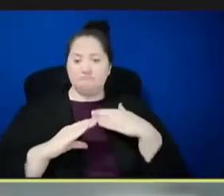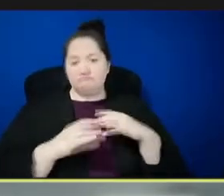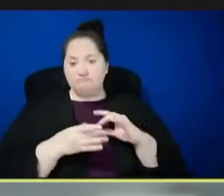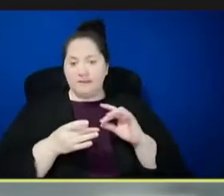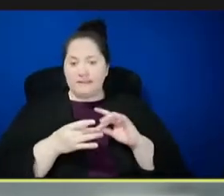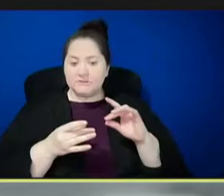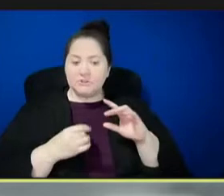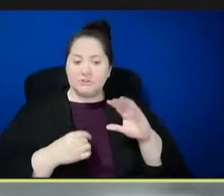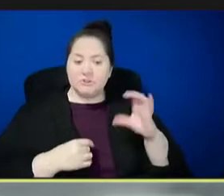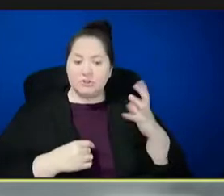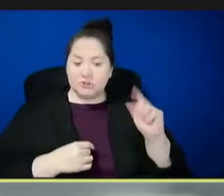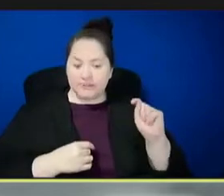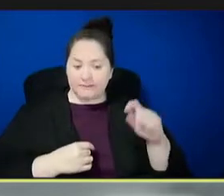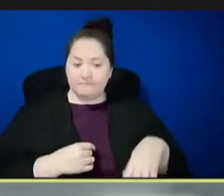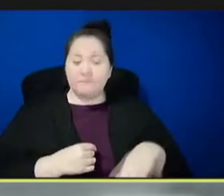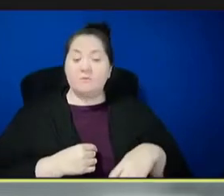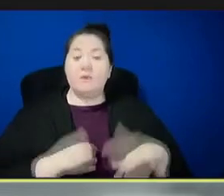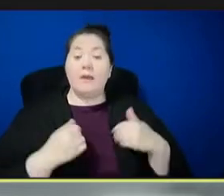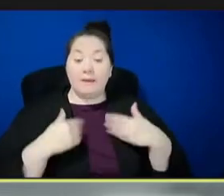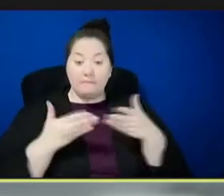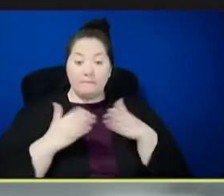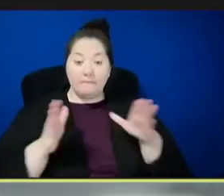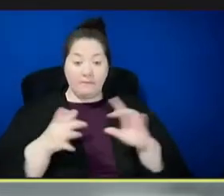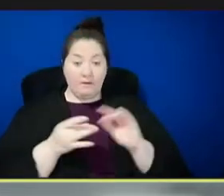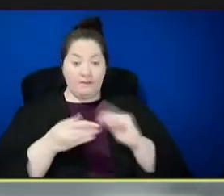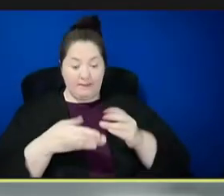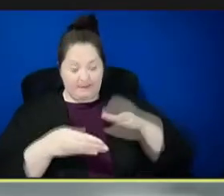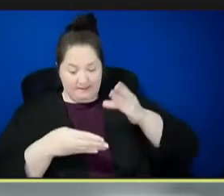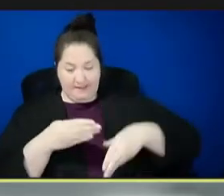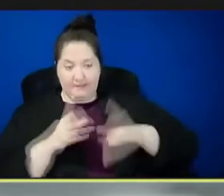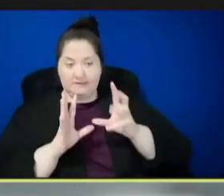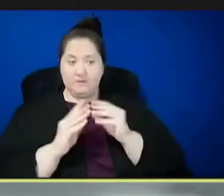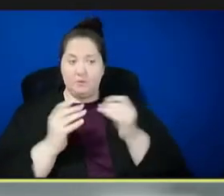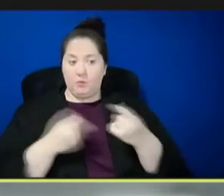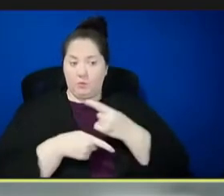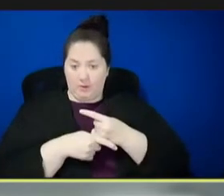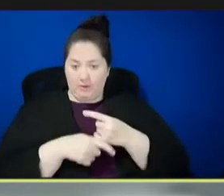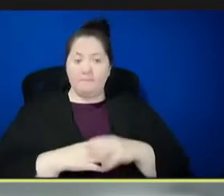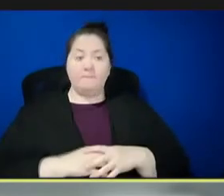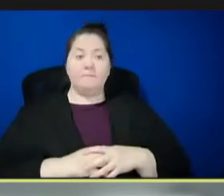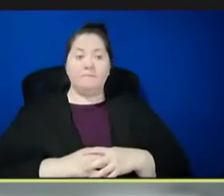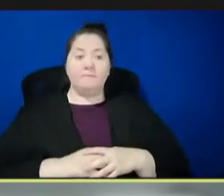we will have time for public comment at the end of our session today. This is planned at about